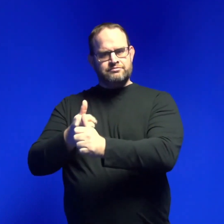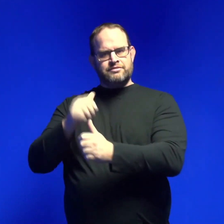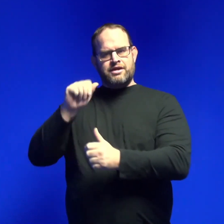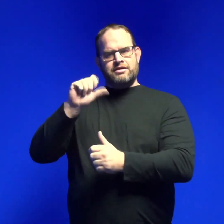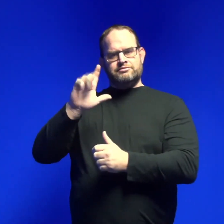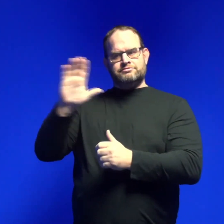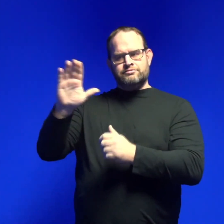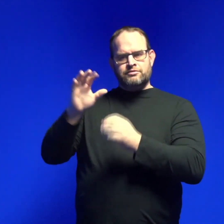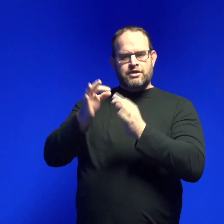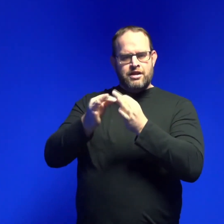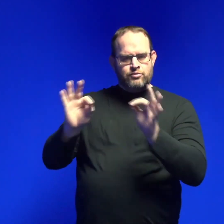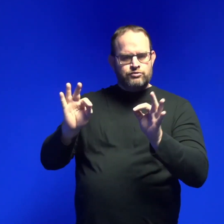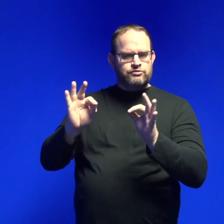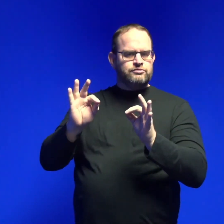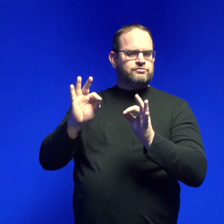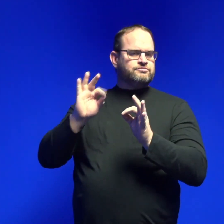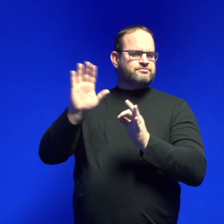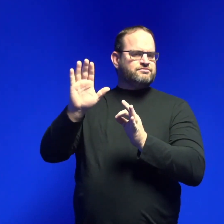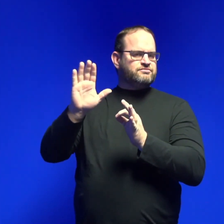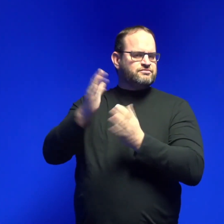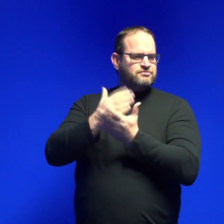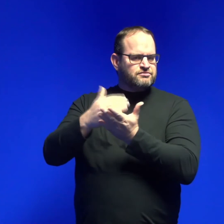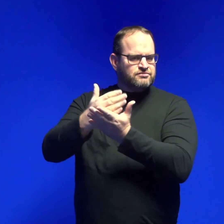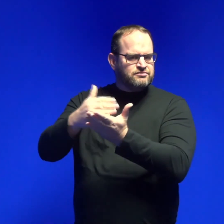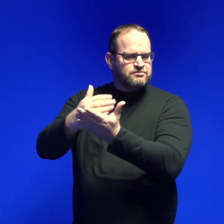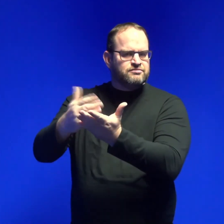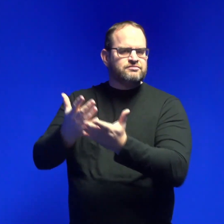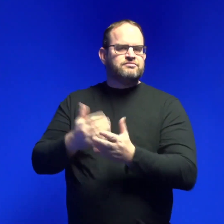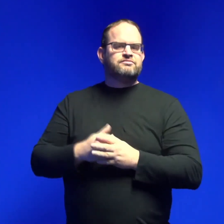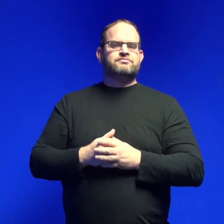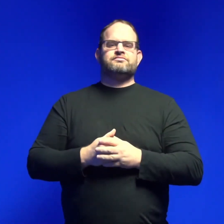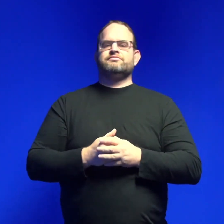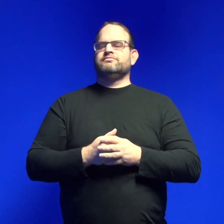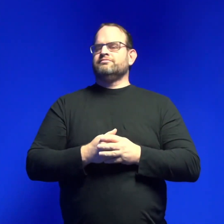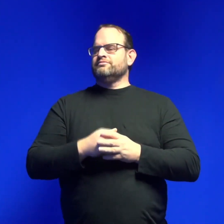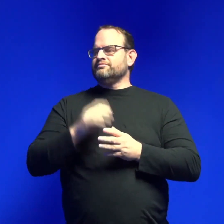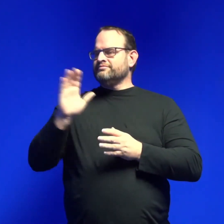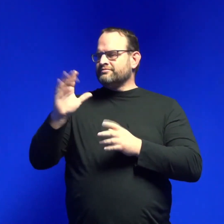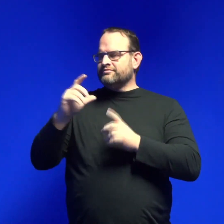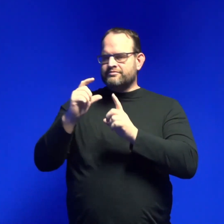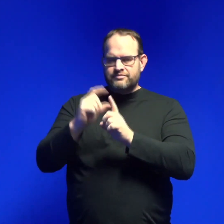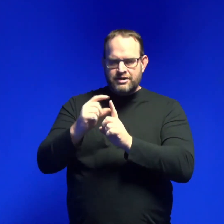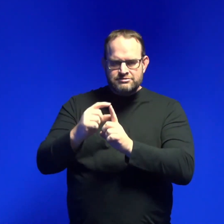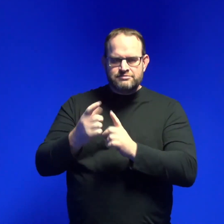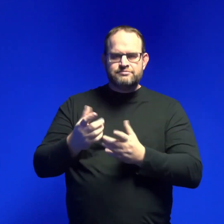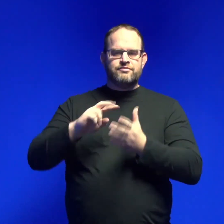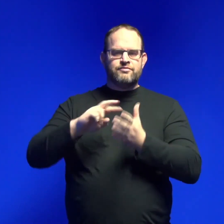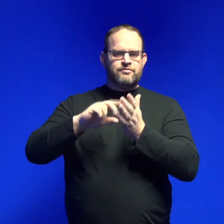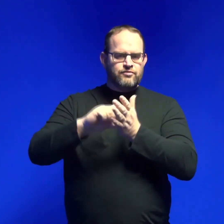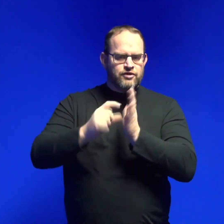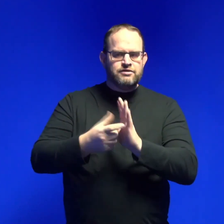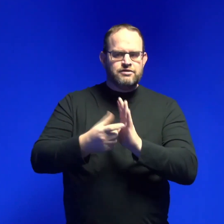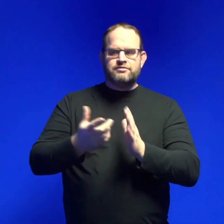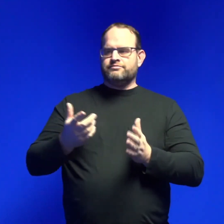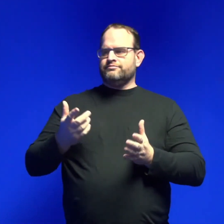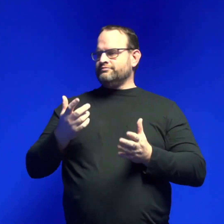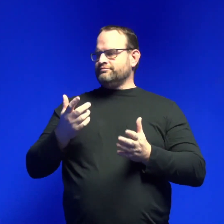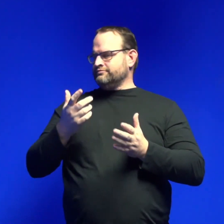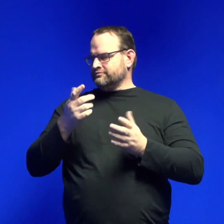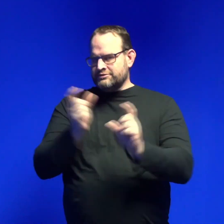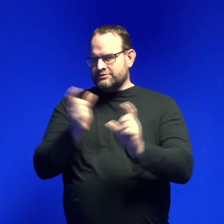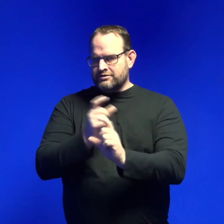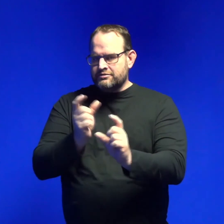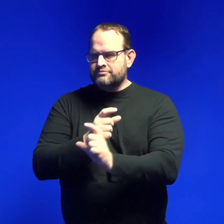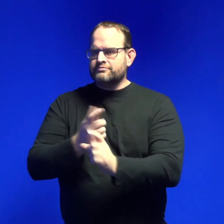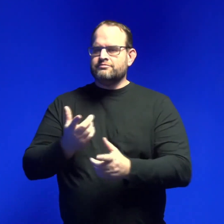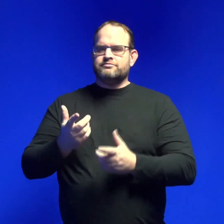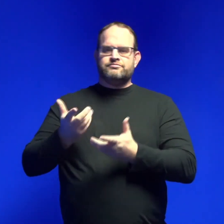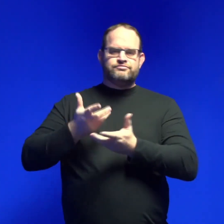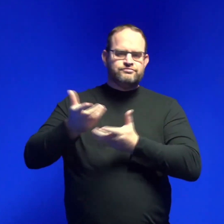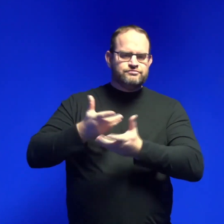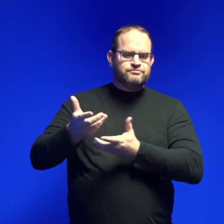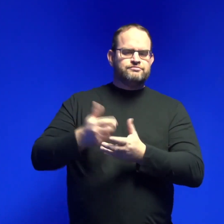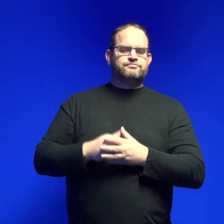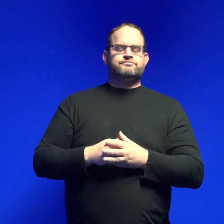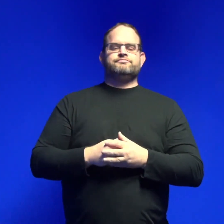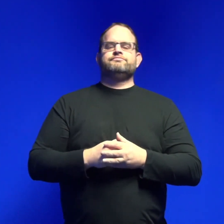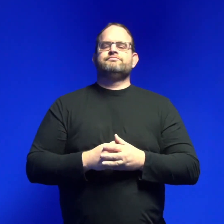The challenge then is to remain true to these test items while interpreting the information in ASL accurately.